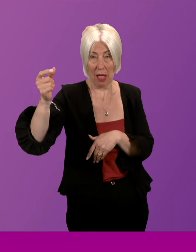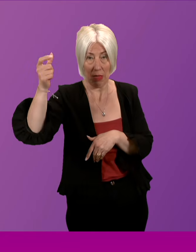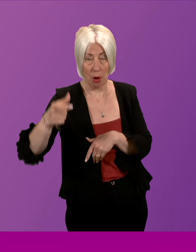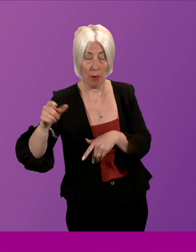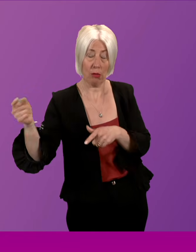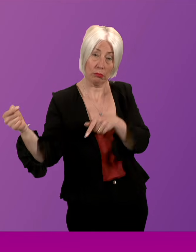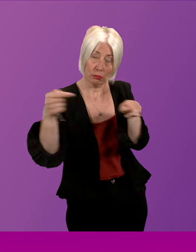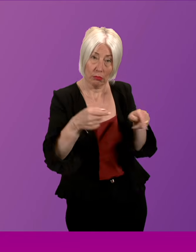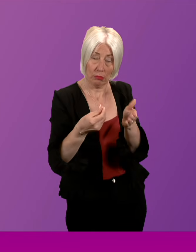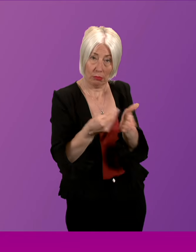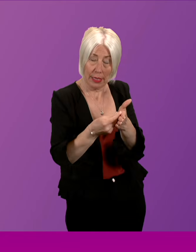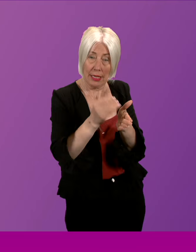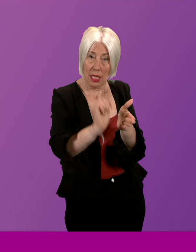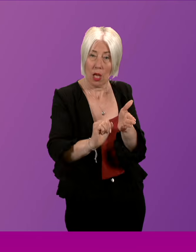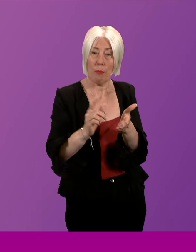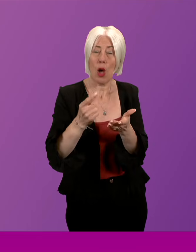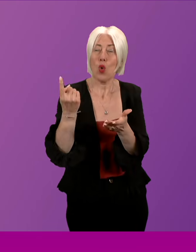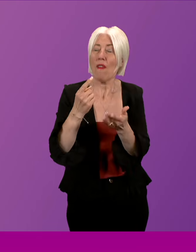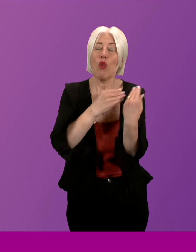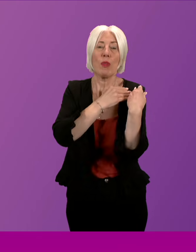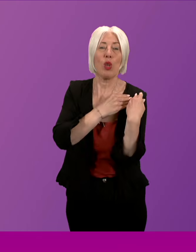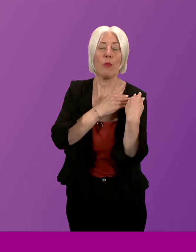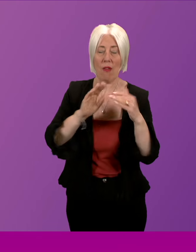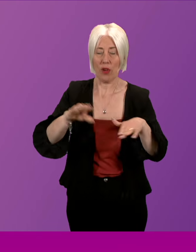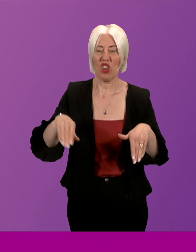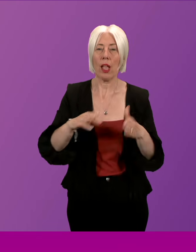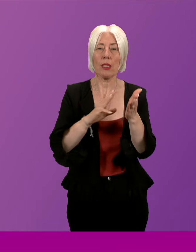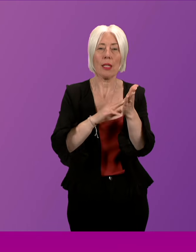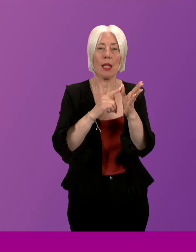considering whether responsibility for child maintenance should also sit here in Scotland,